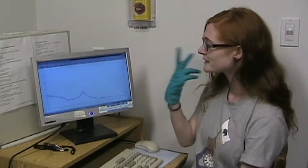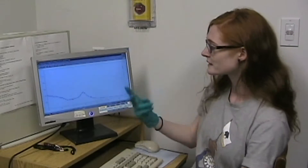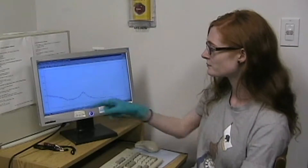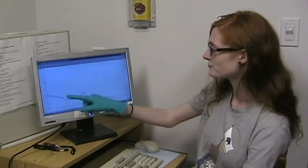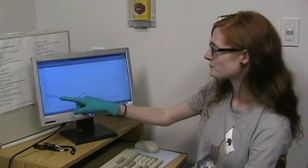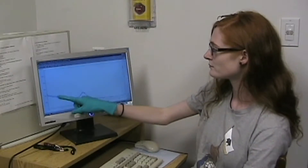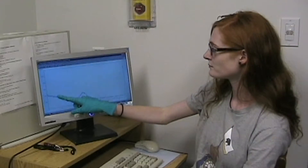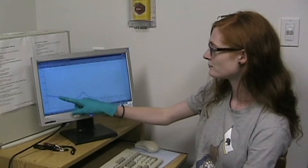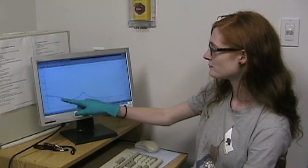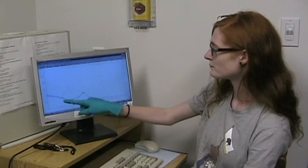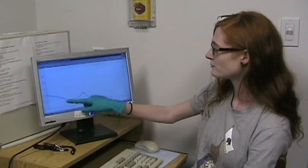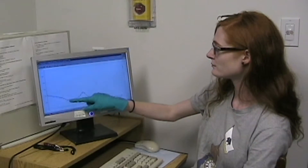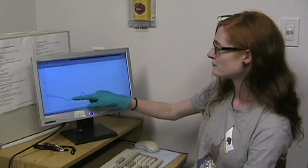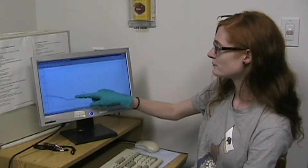This is called the amorphous peak.